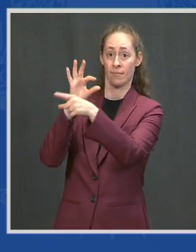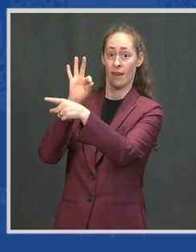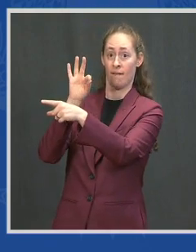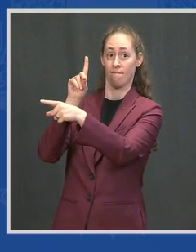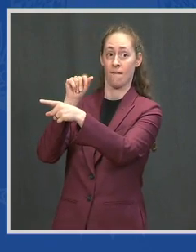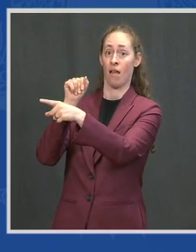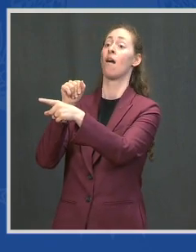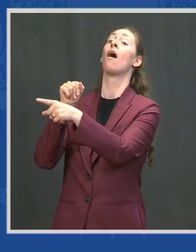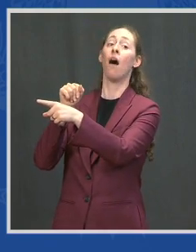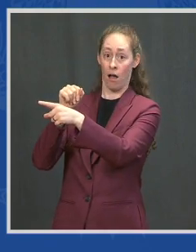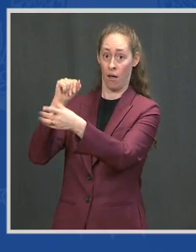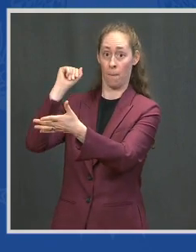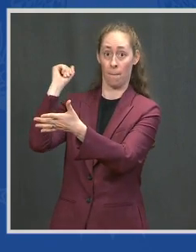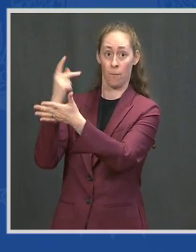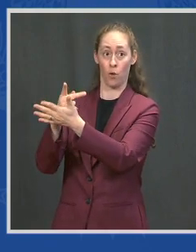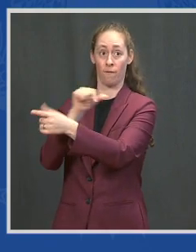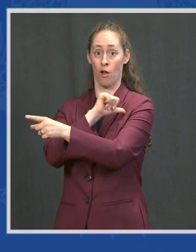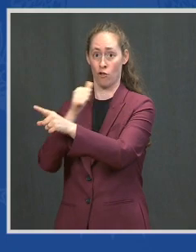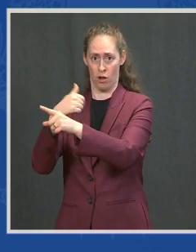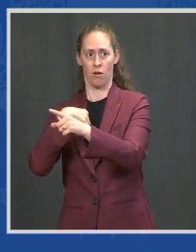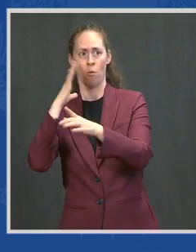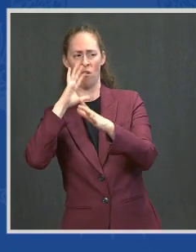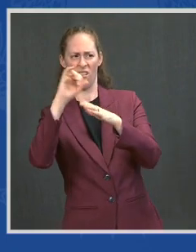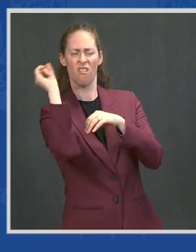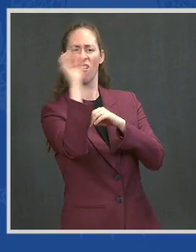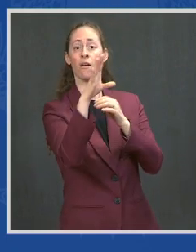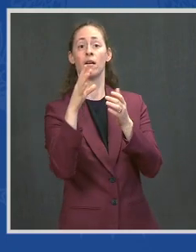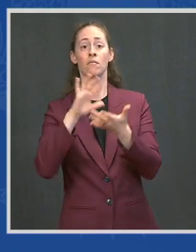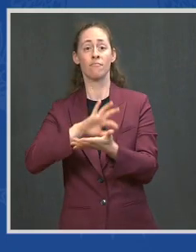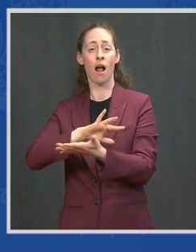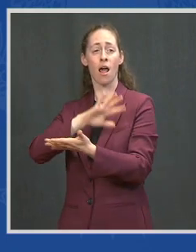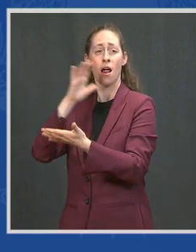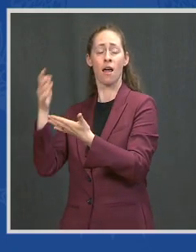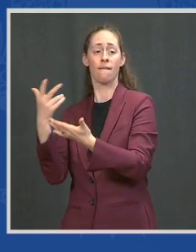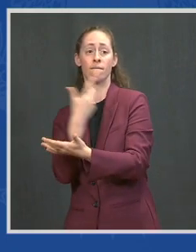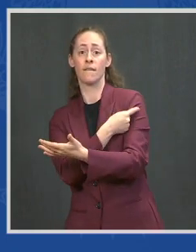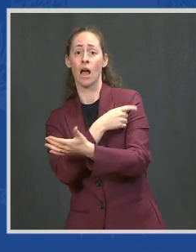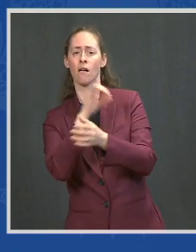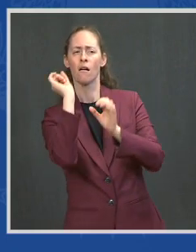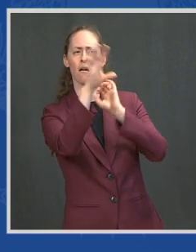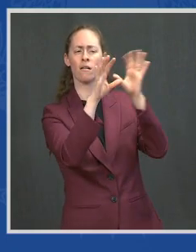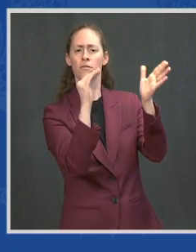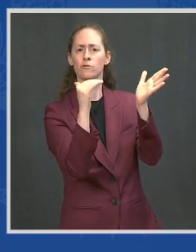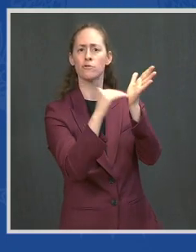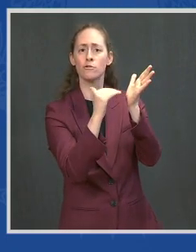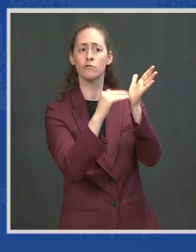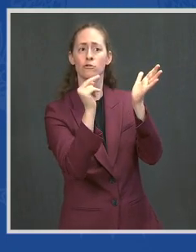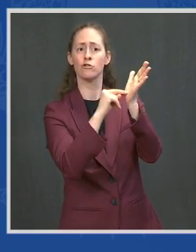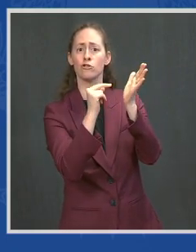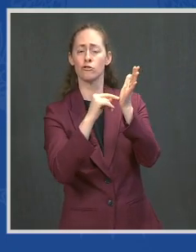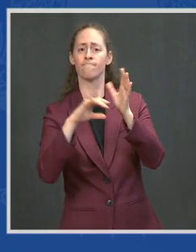and their children can talk to their family doctor about it and get the shots from a provider they trust the most: